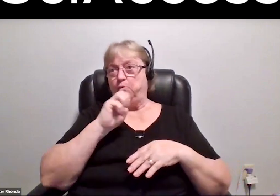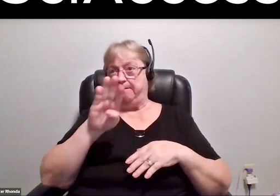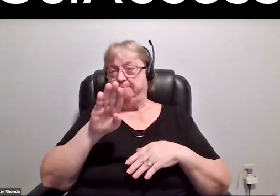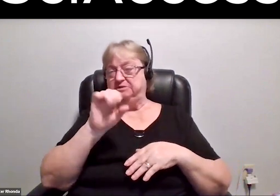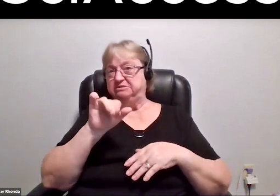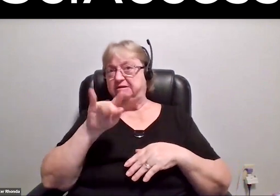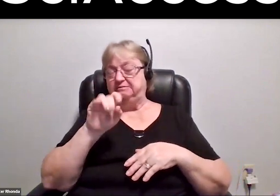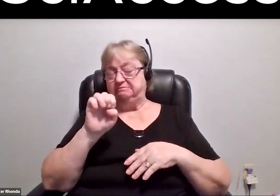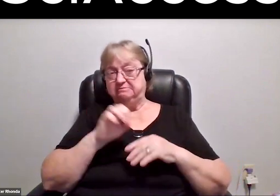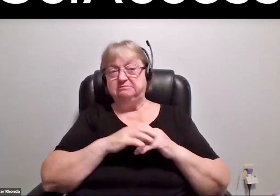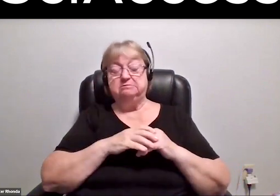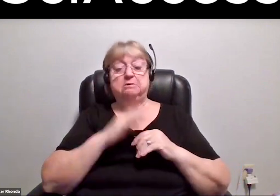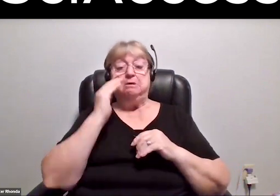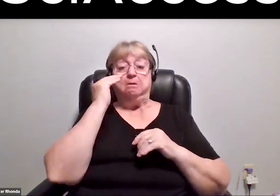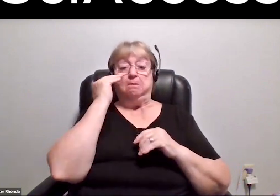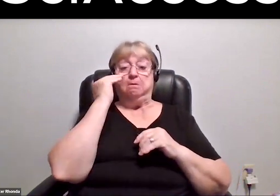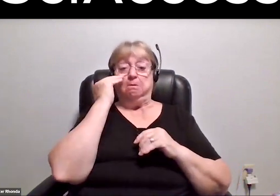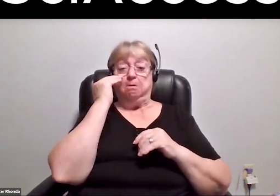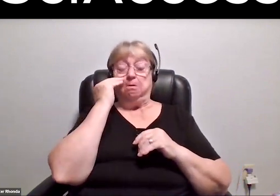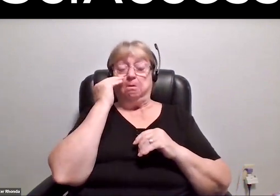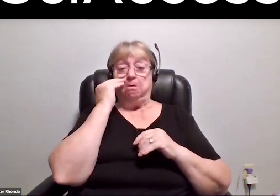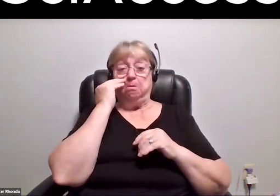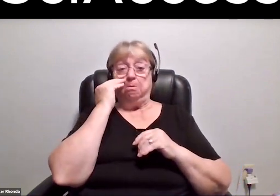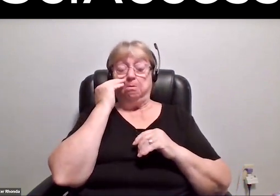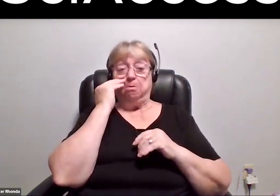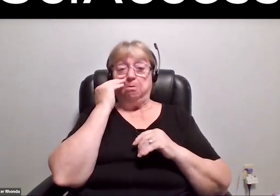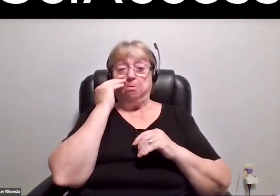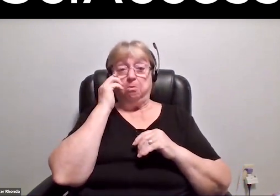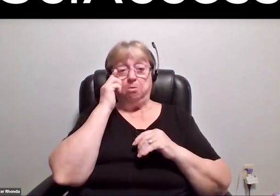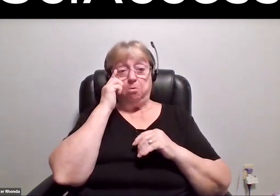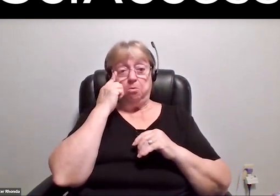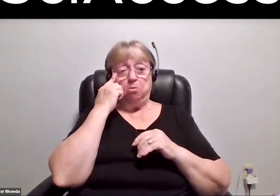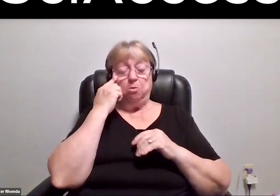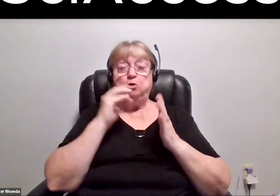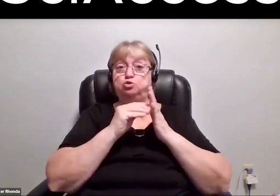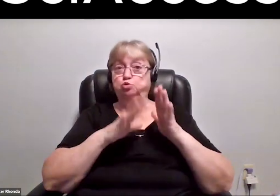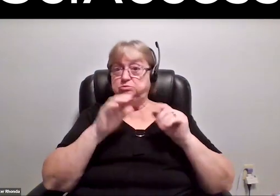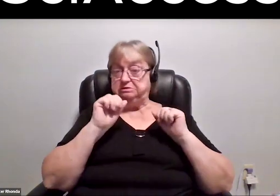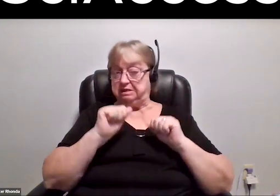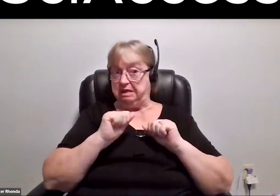and I know that there's students also can submit their projects